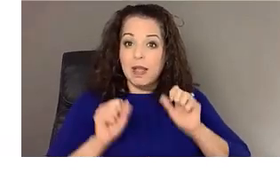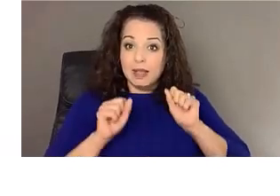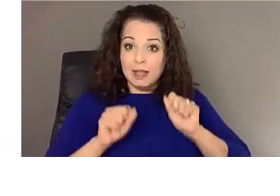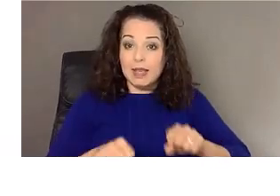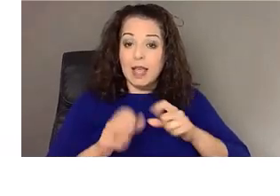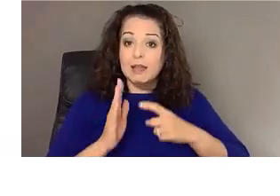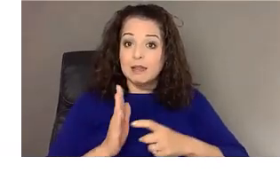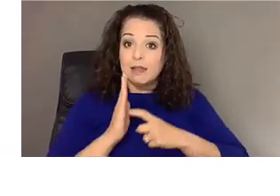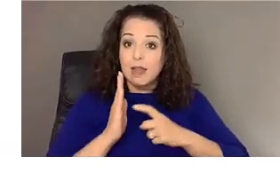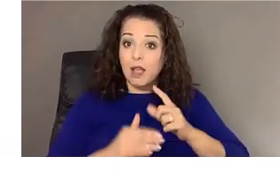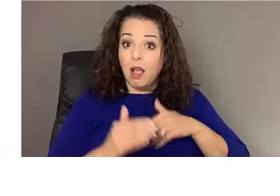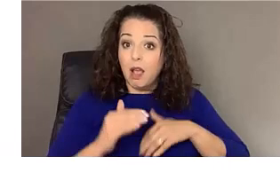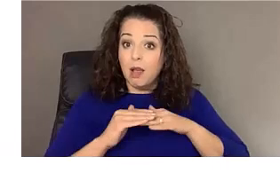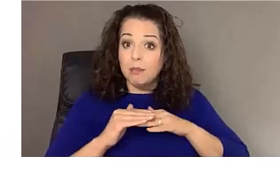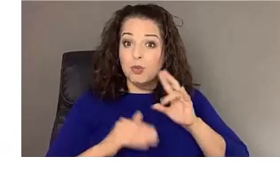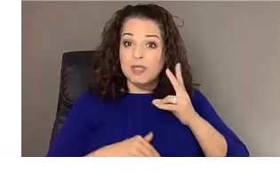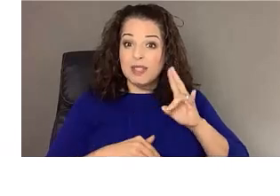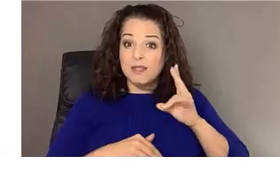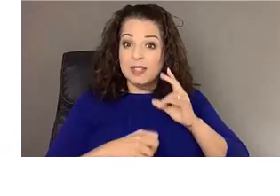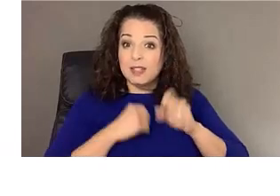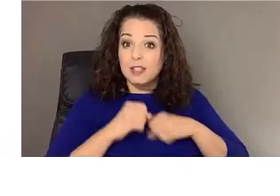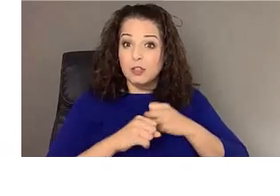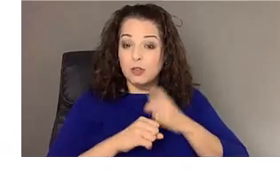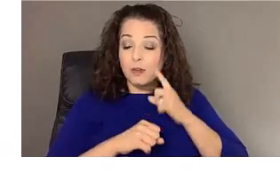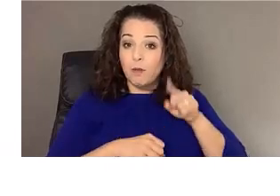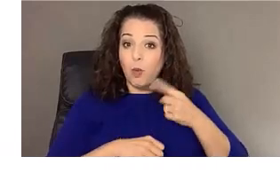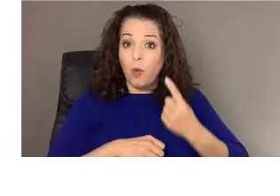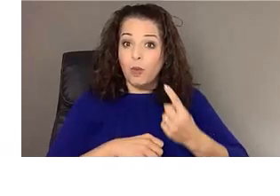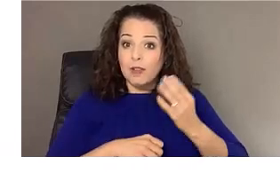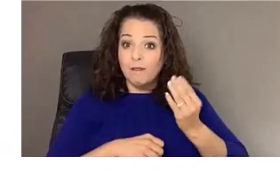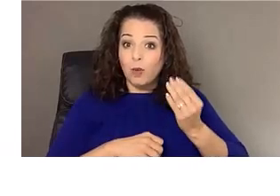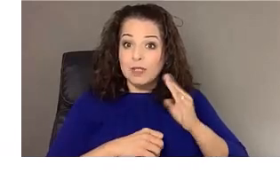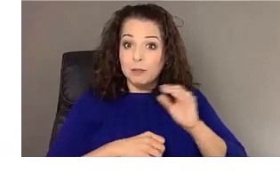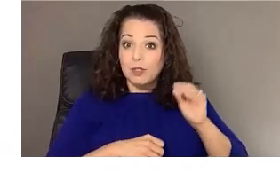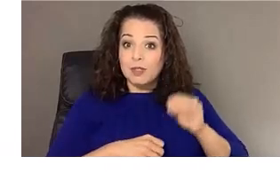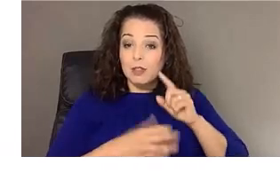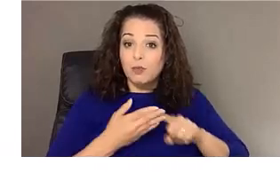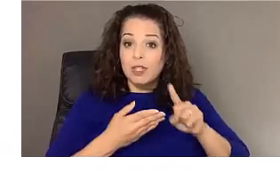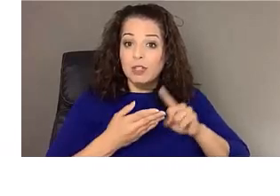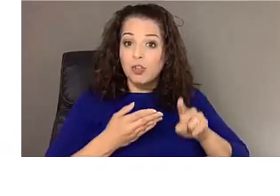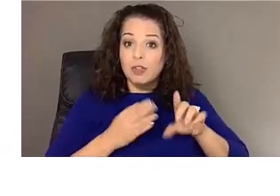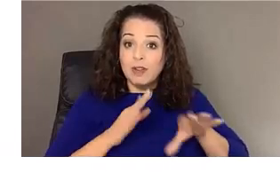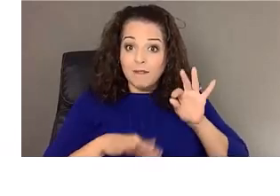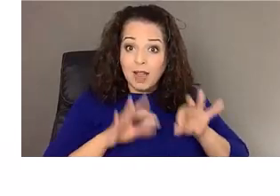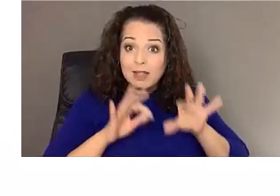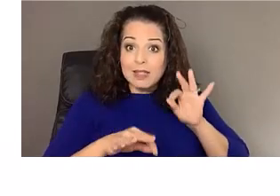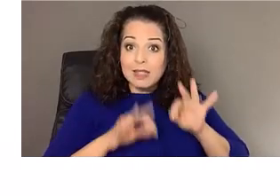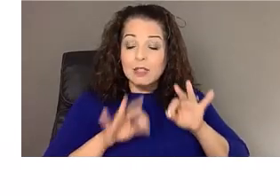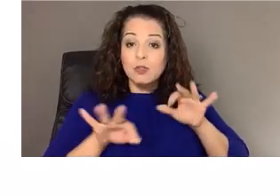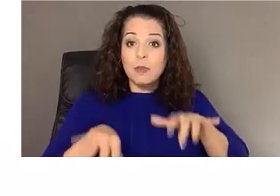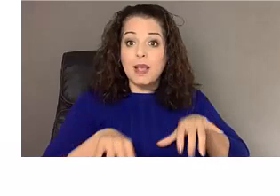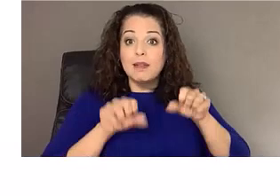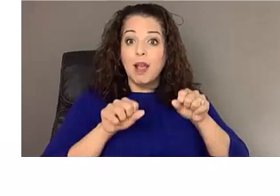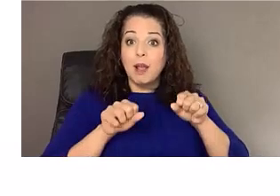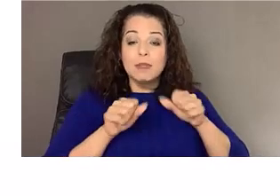to 17 years for only 14% of research findings to be adopted into clinical practice.